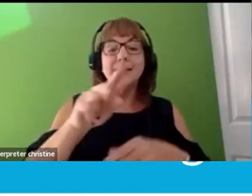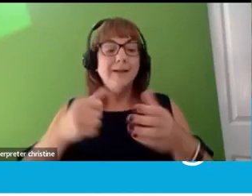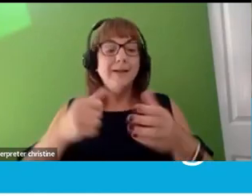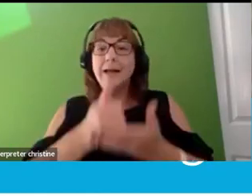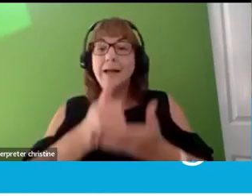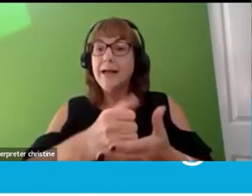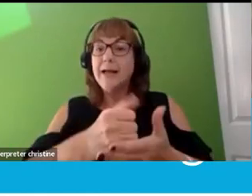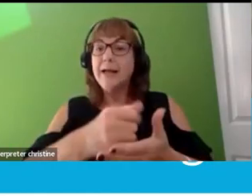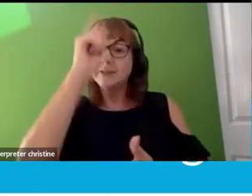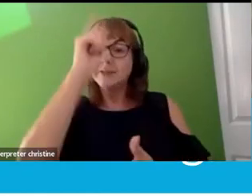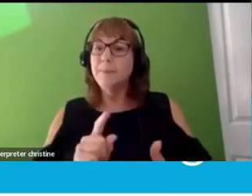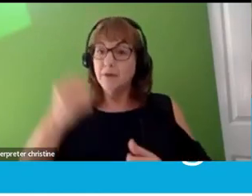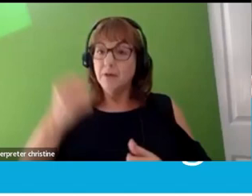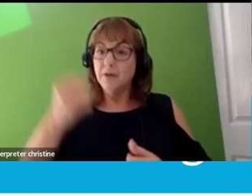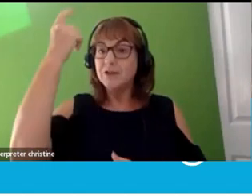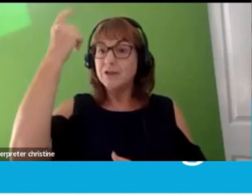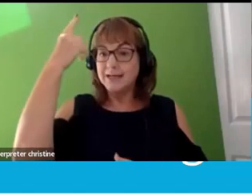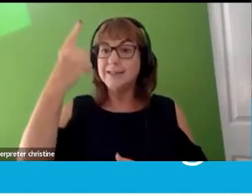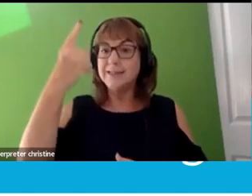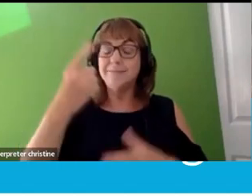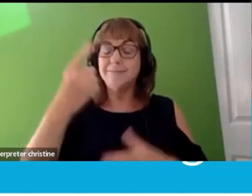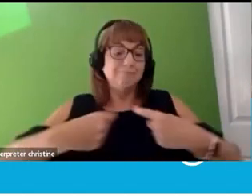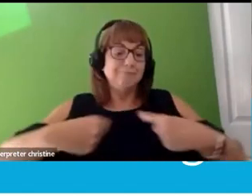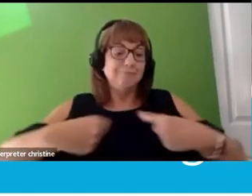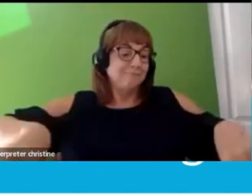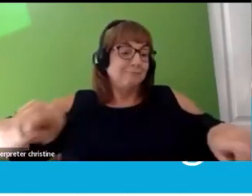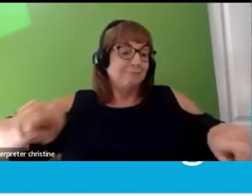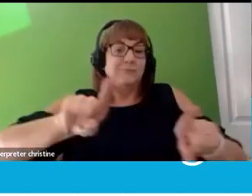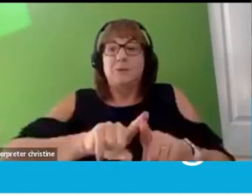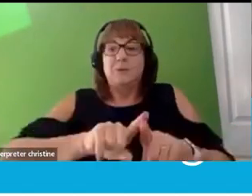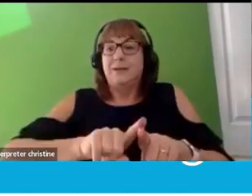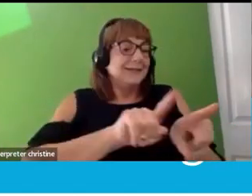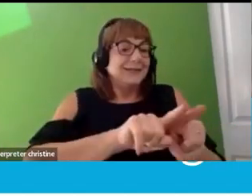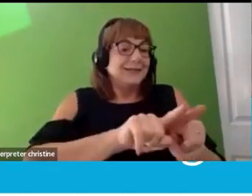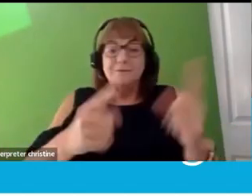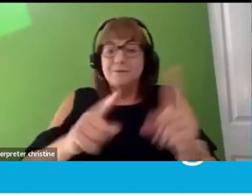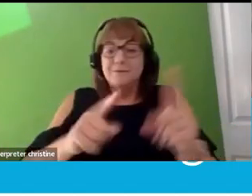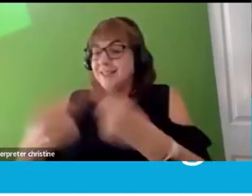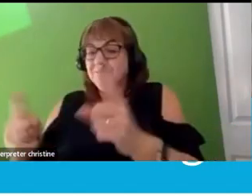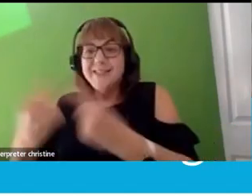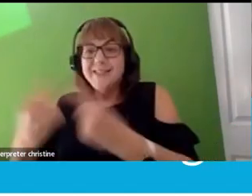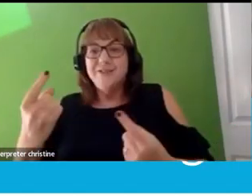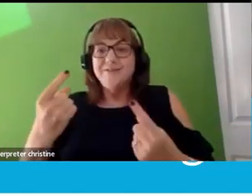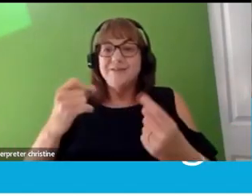and obviously we all have different sensory needs, we also may have sensory impairments